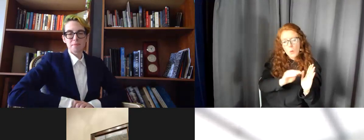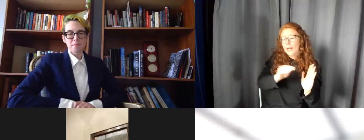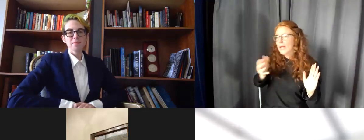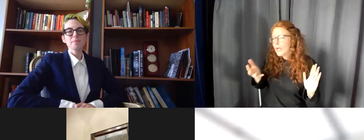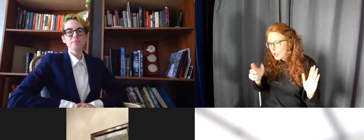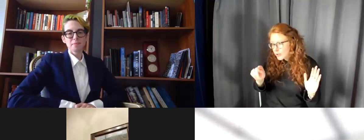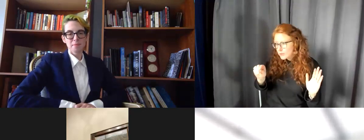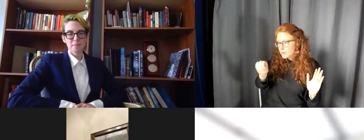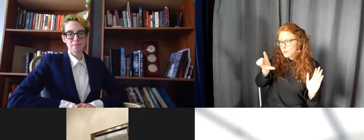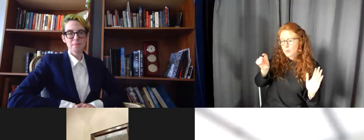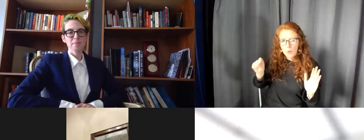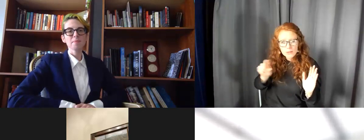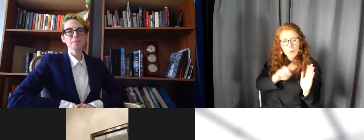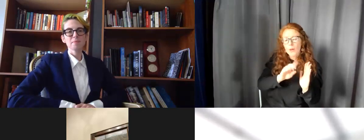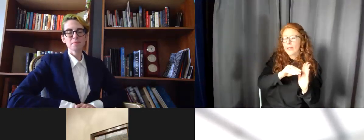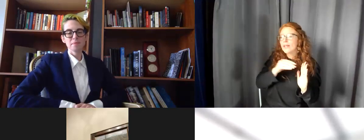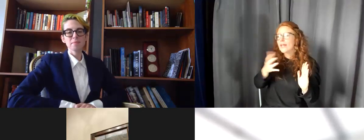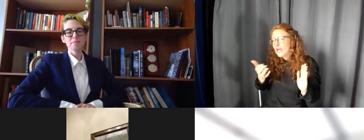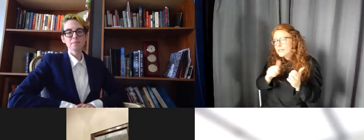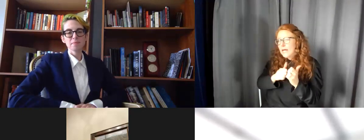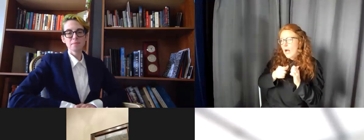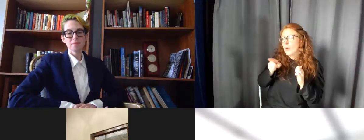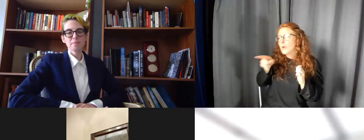Jordan Radford: that will let you have access